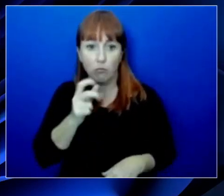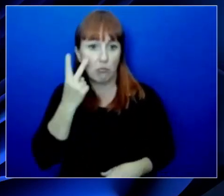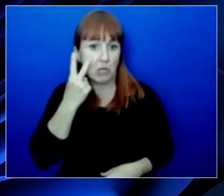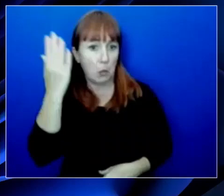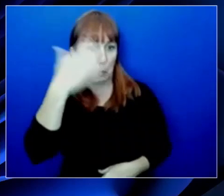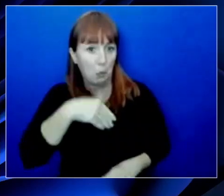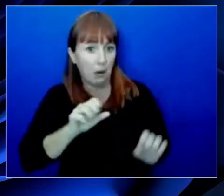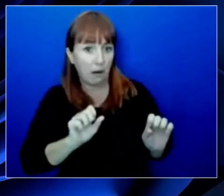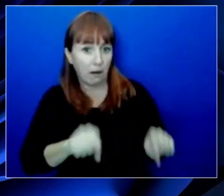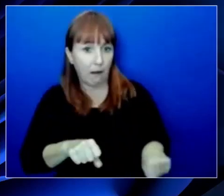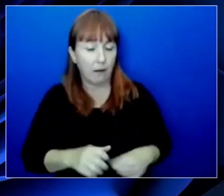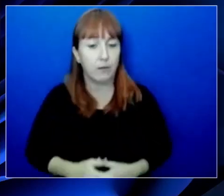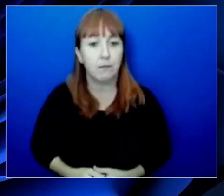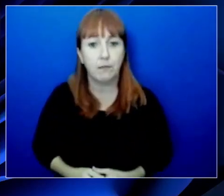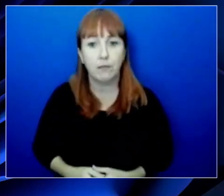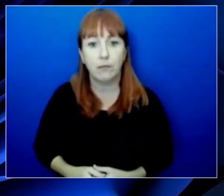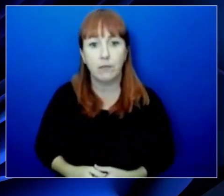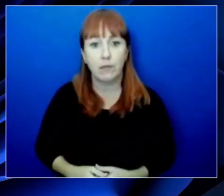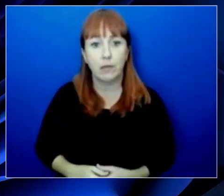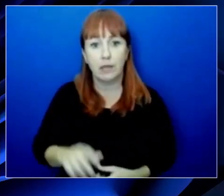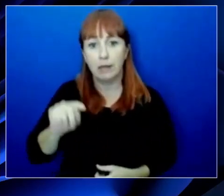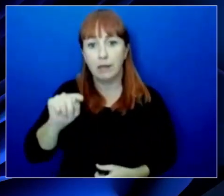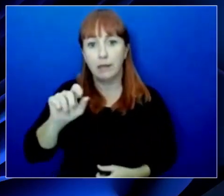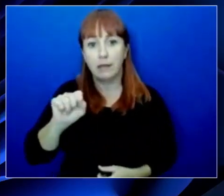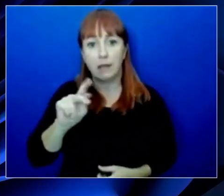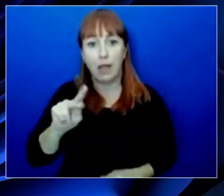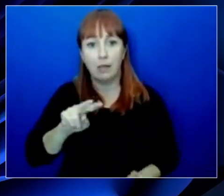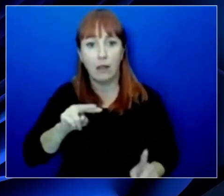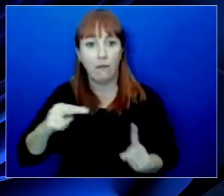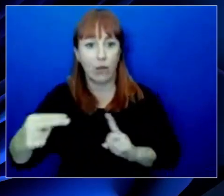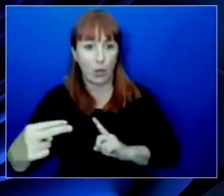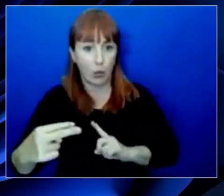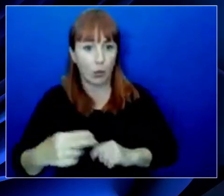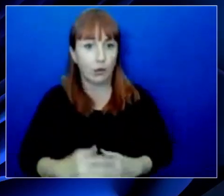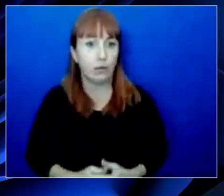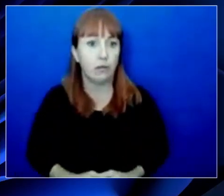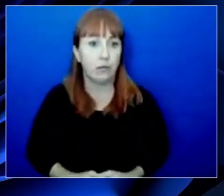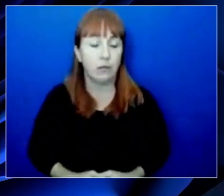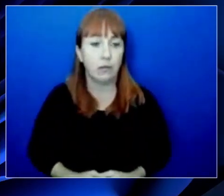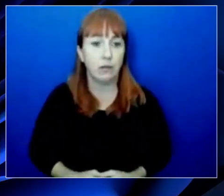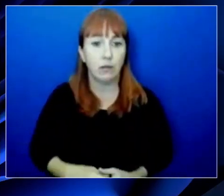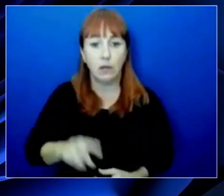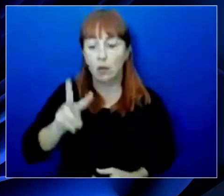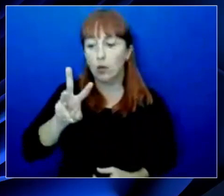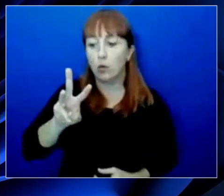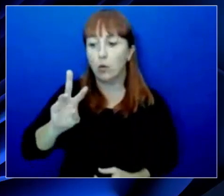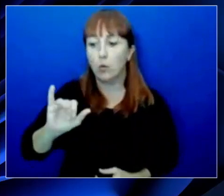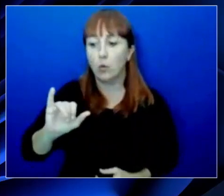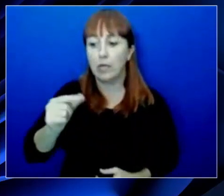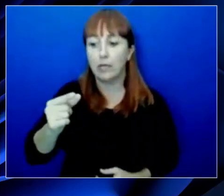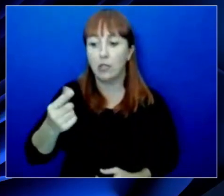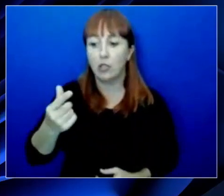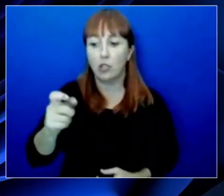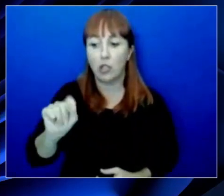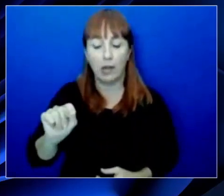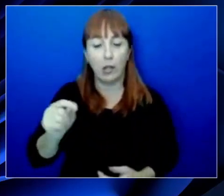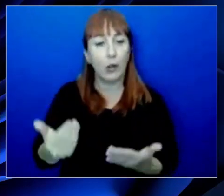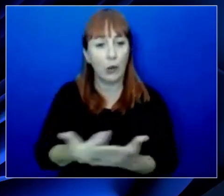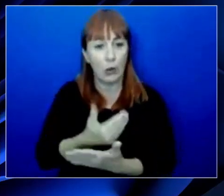task, view widgets, That's a new feature in Windows